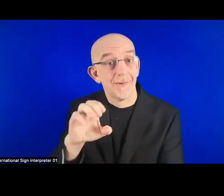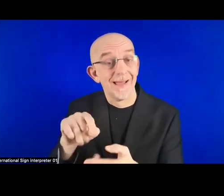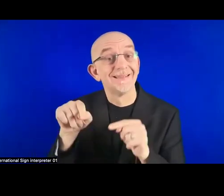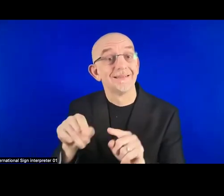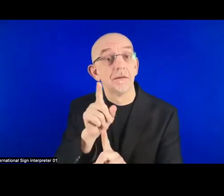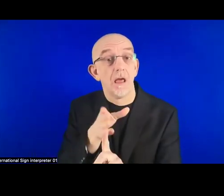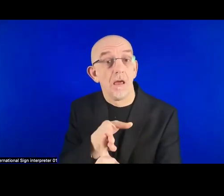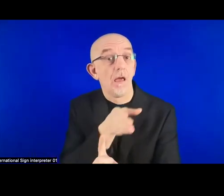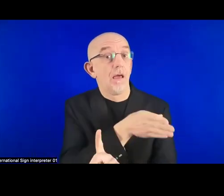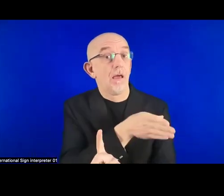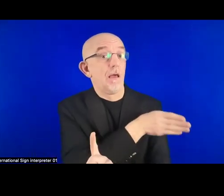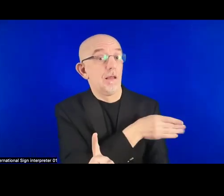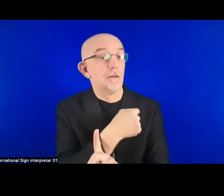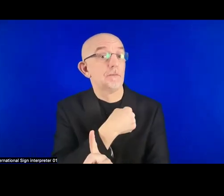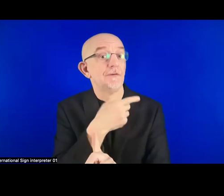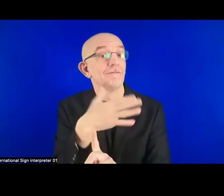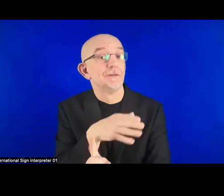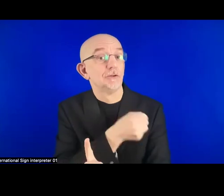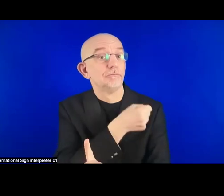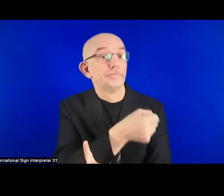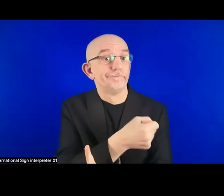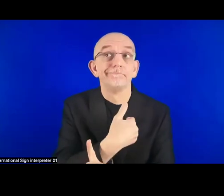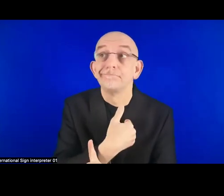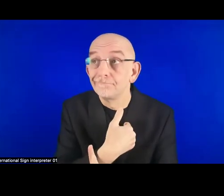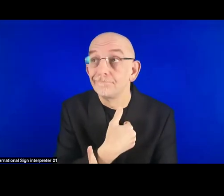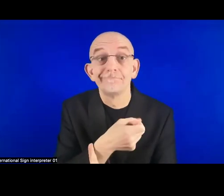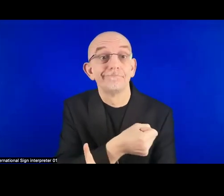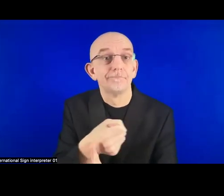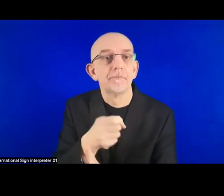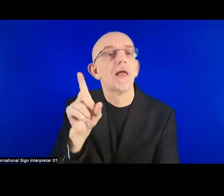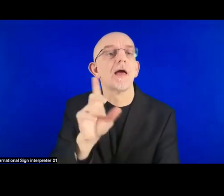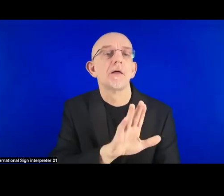this could not be used for the country I wanted to go. I intended to re-apply for